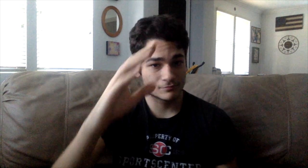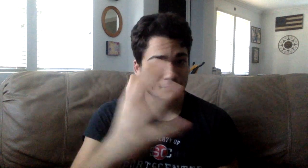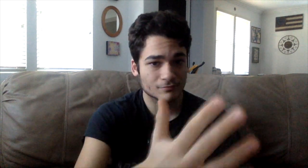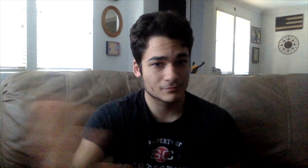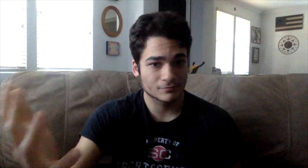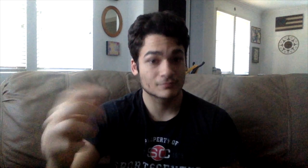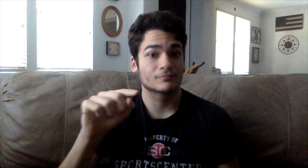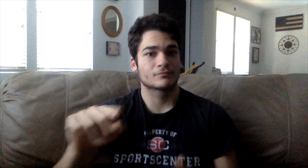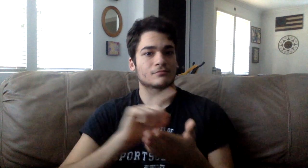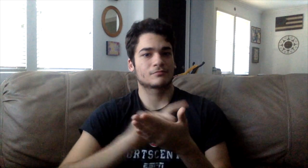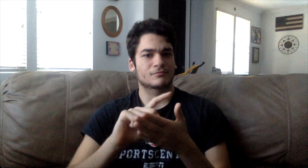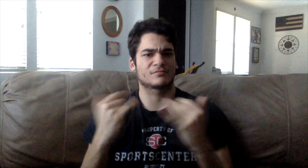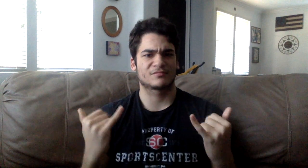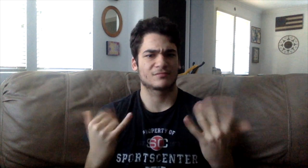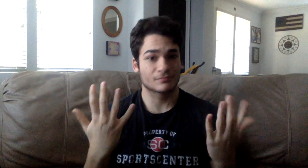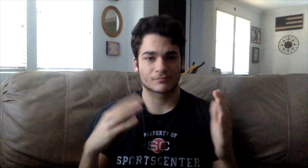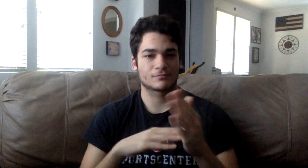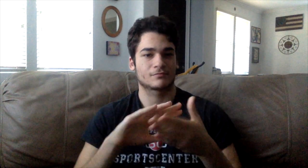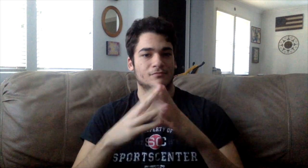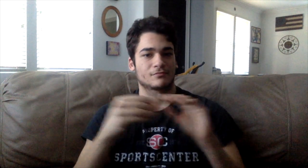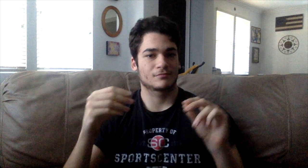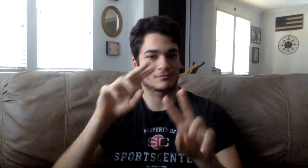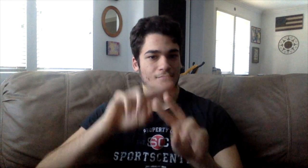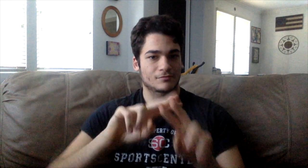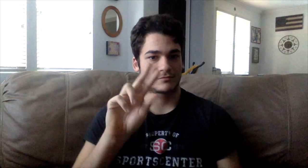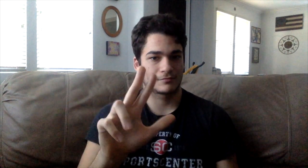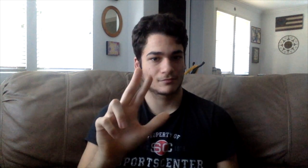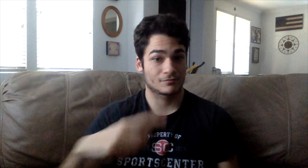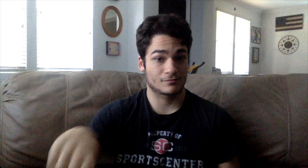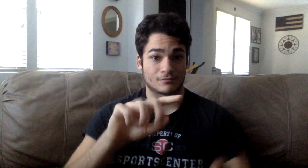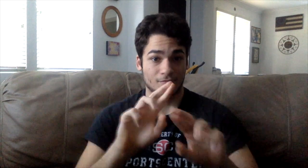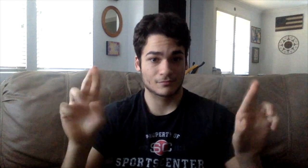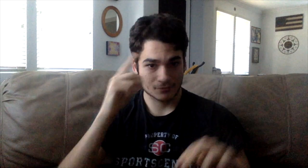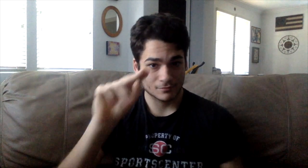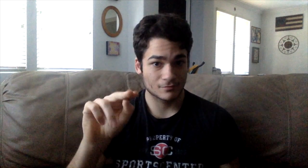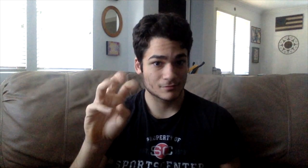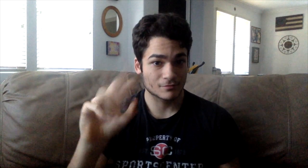Greetings! Top Stories #3 this week. Are you ready for some news?